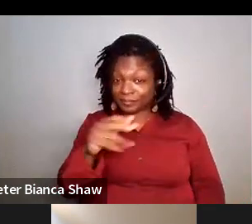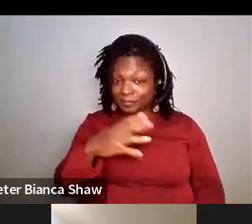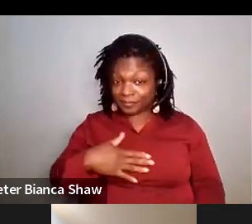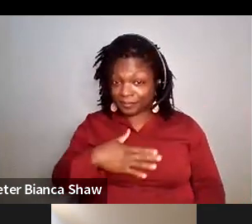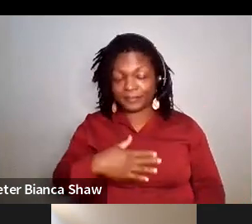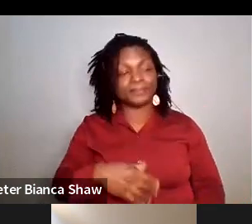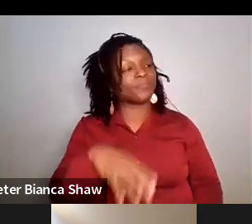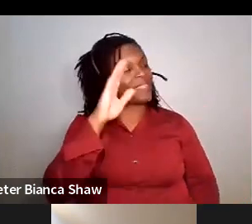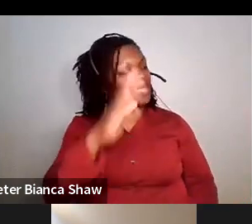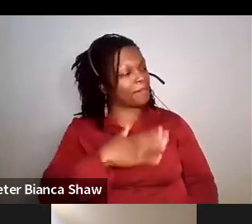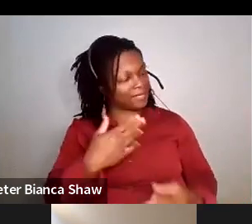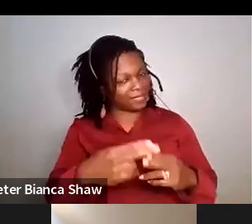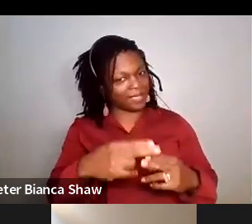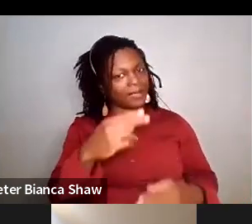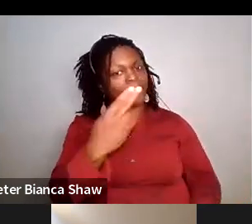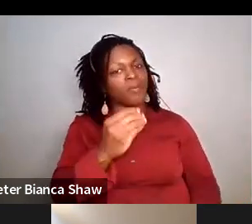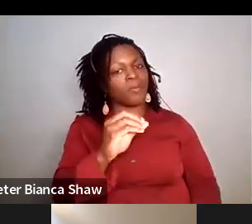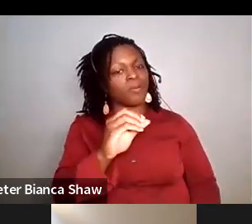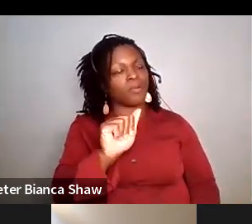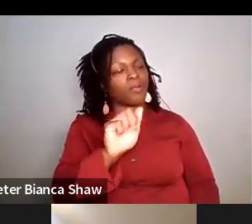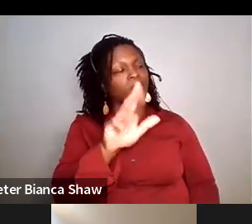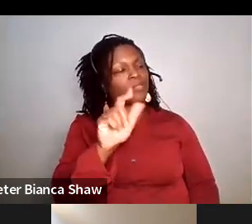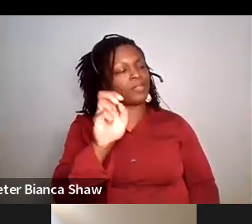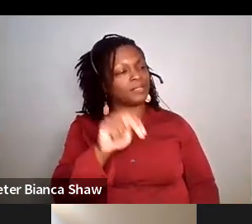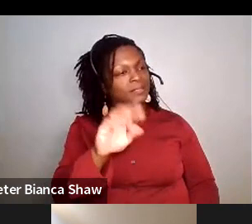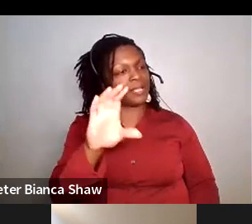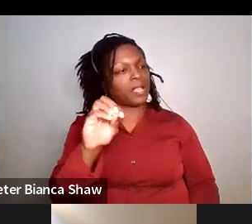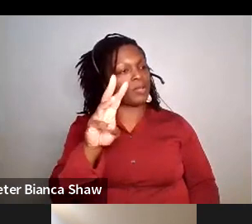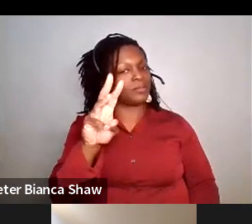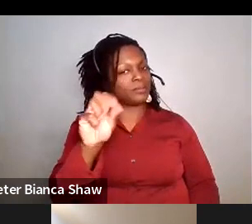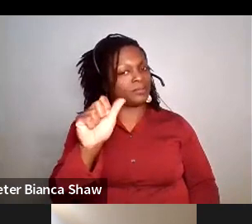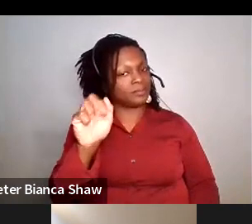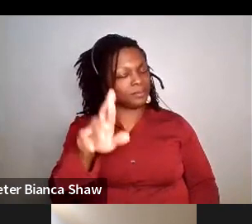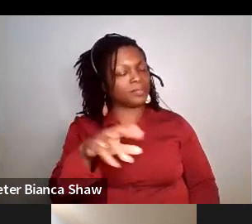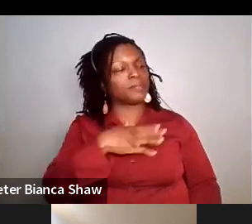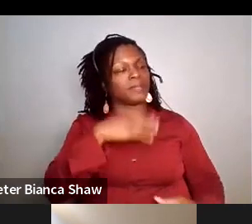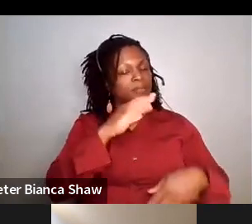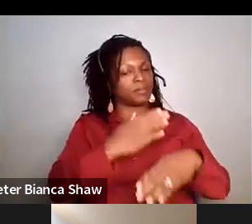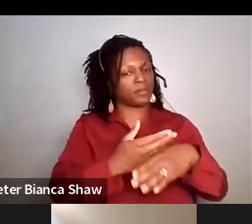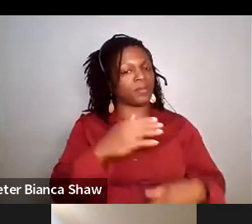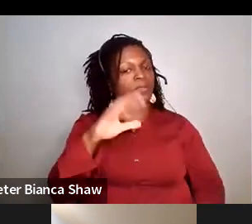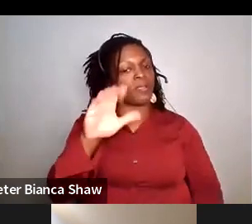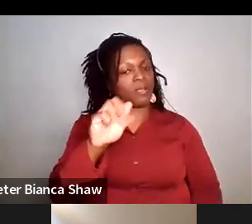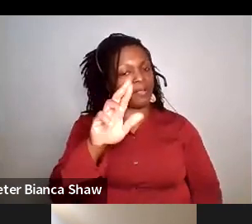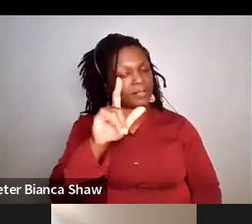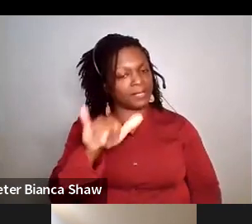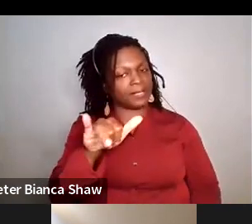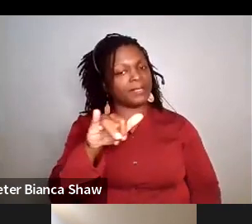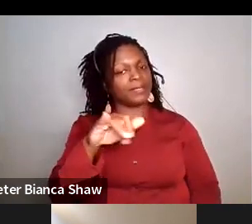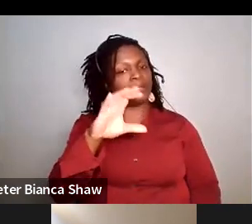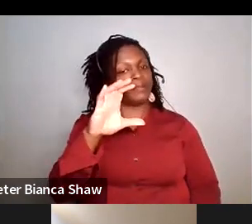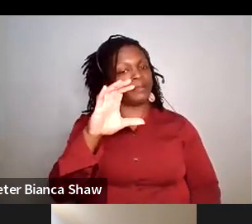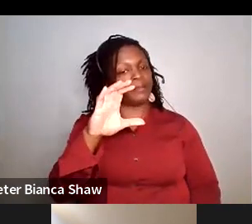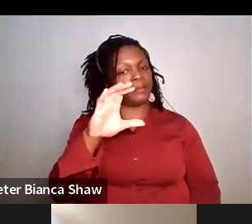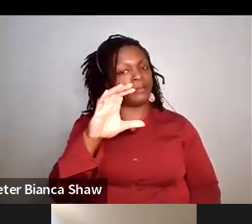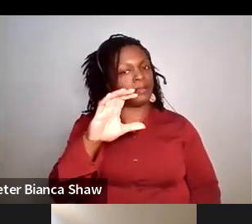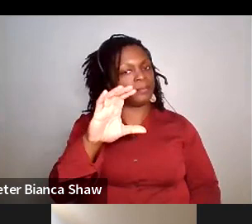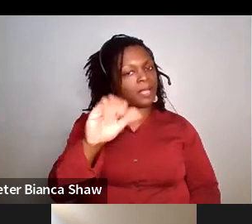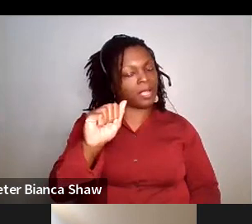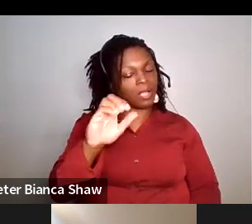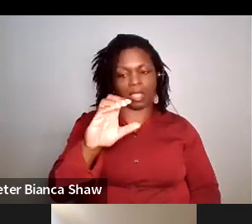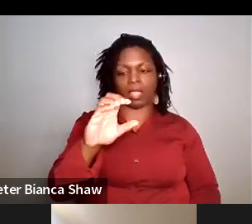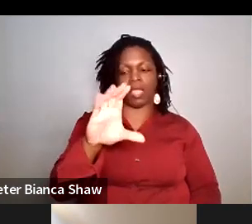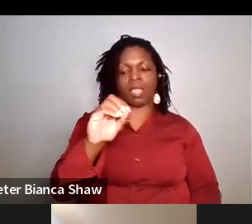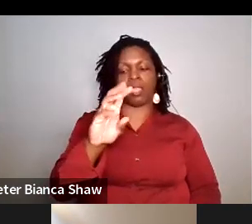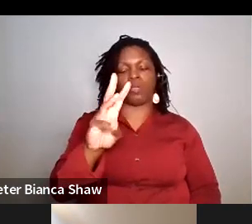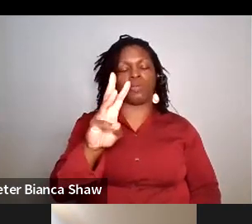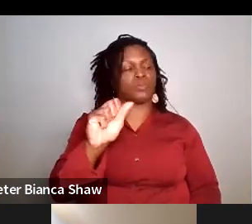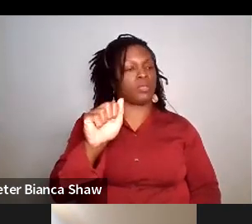My daughter is Carly Cowser. Carly has condition called our radio, which main sentiments blindness.